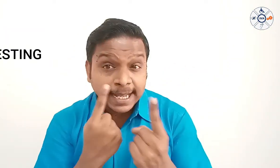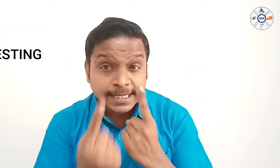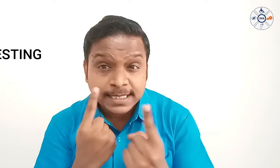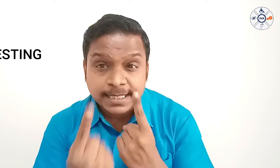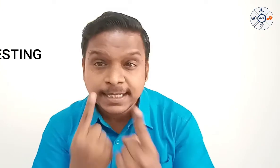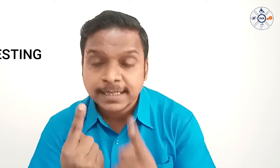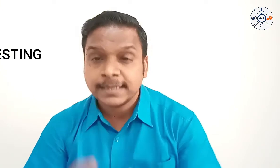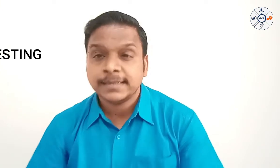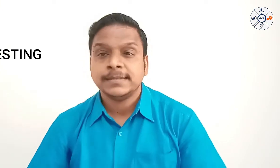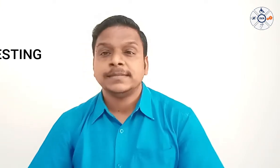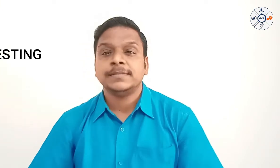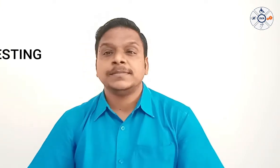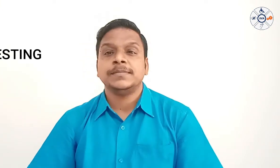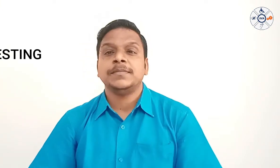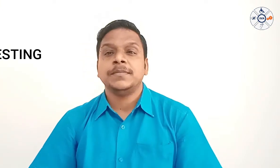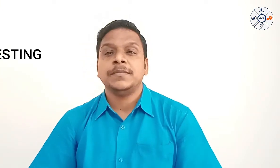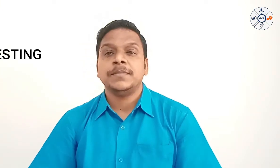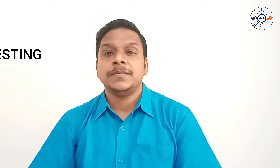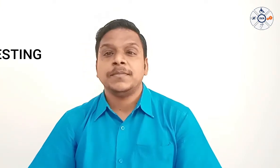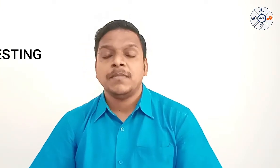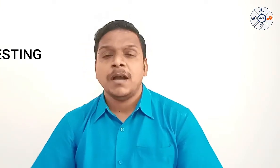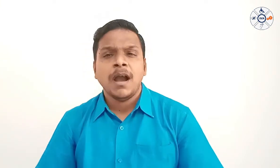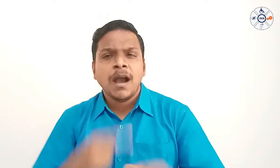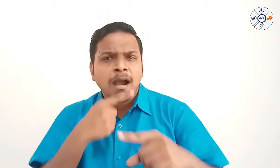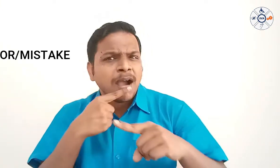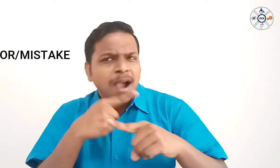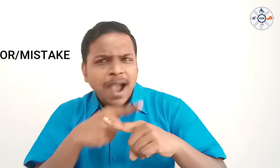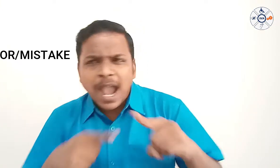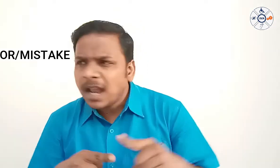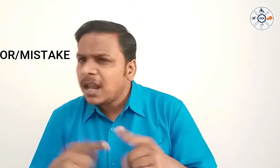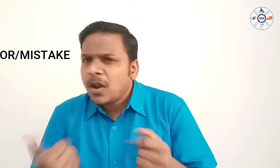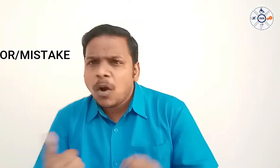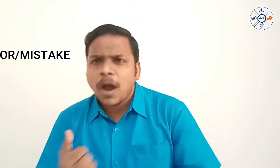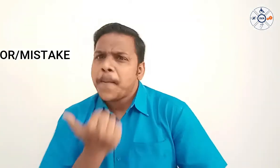Testing Error/Mistake